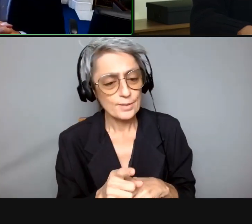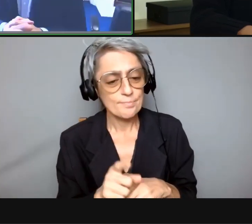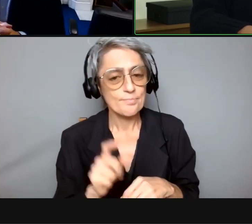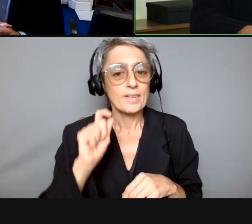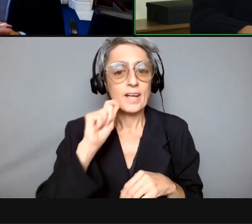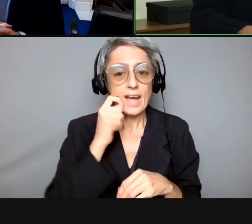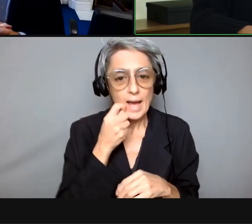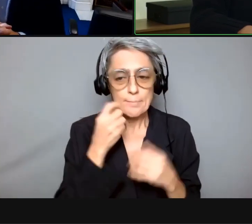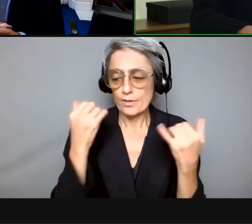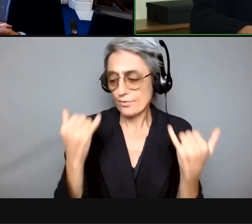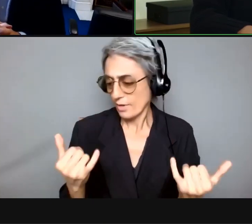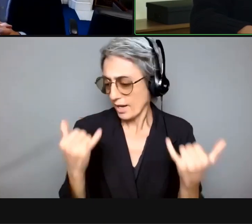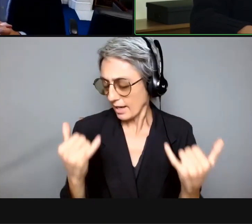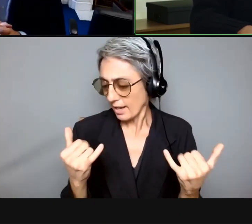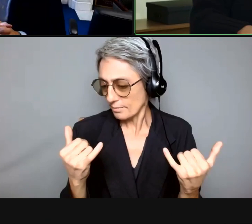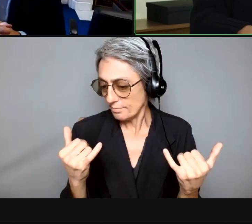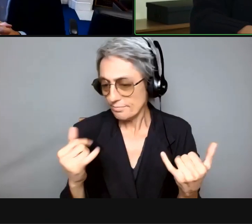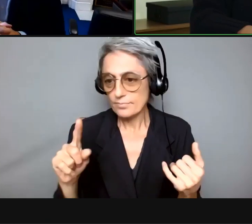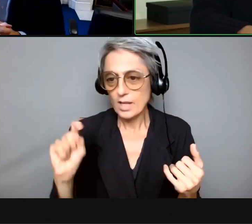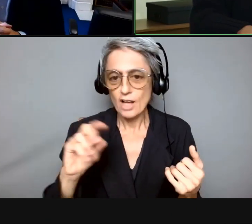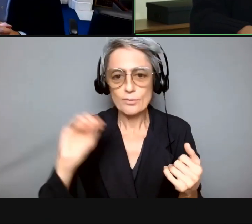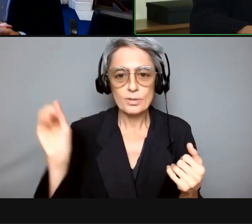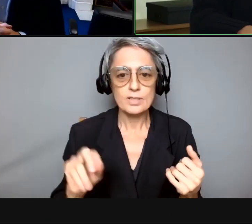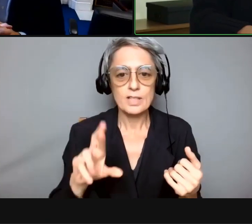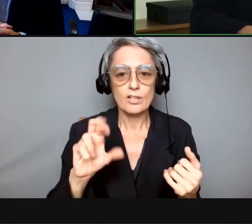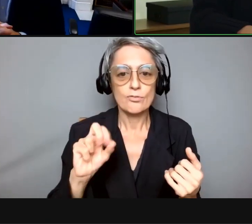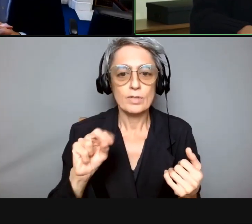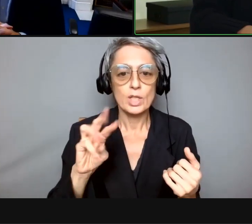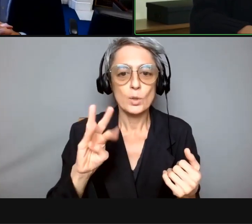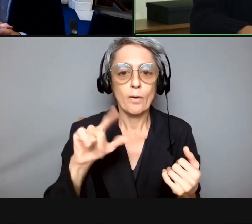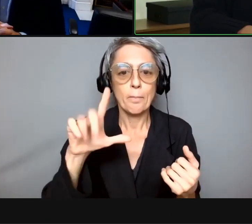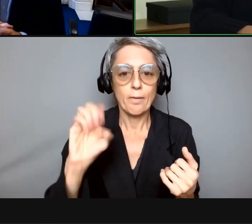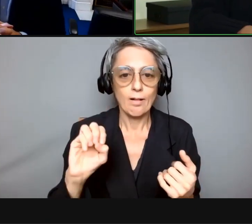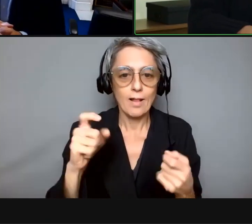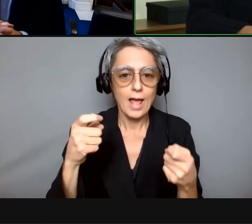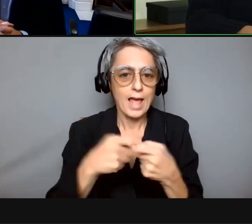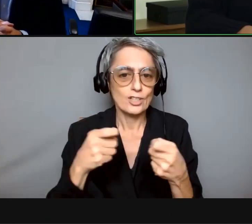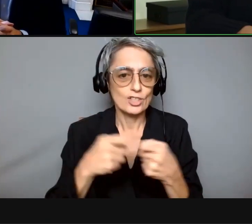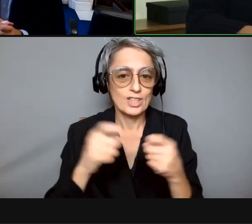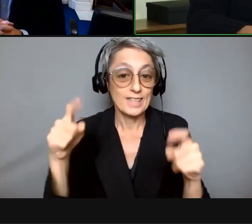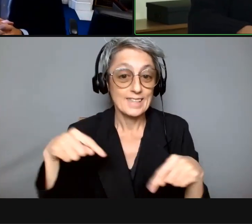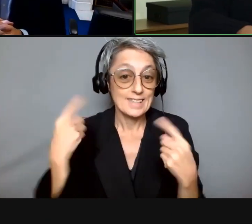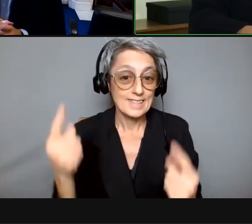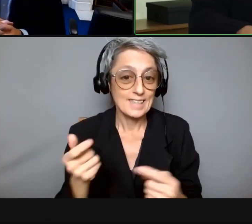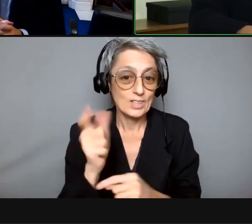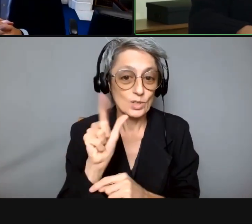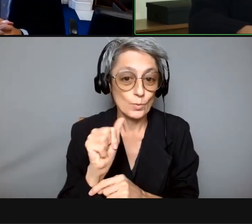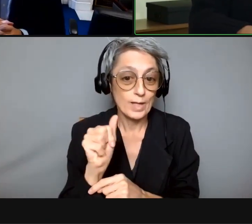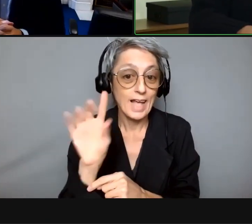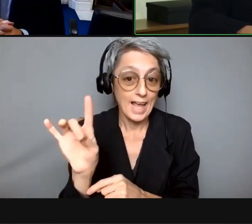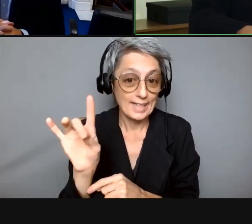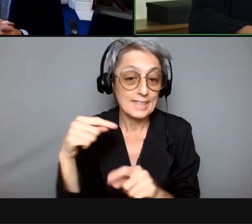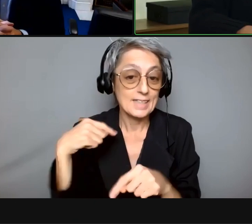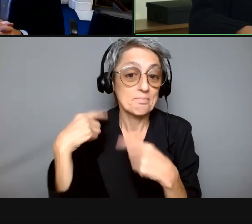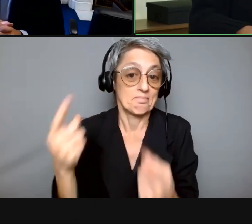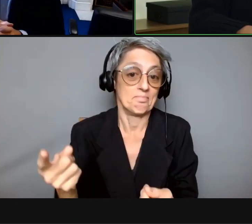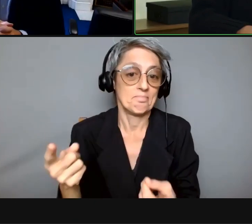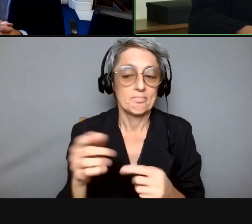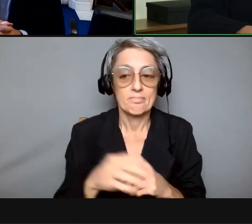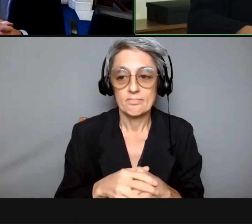Apple has been running on 100 percent renewable energy since 2018. Since 2020, as you noted,